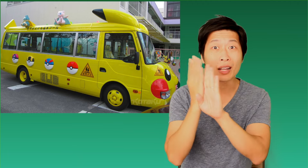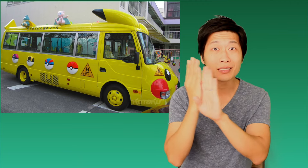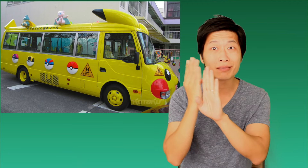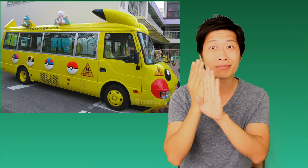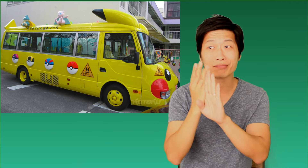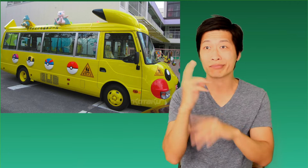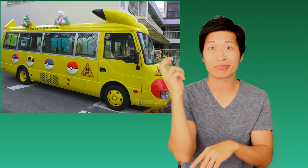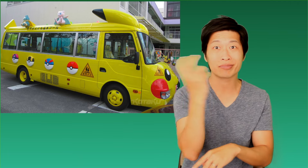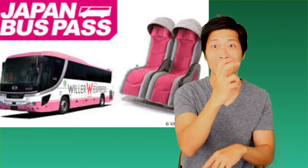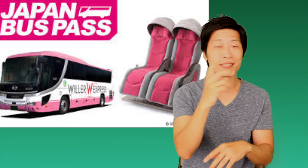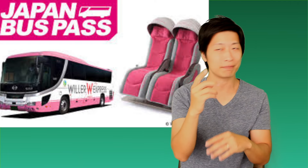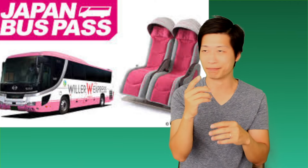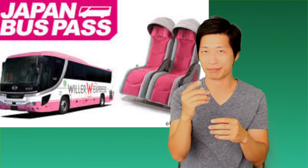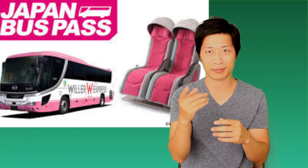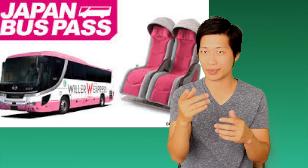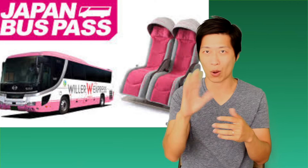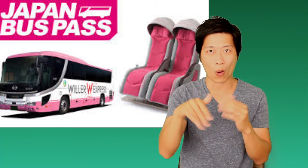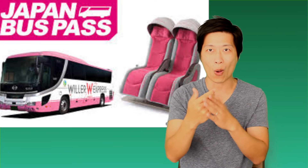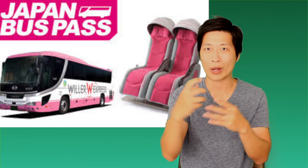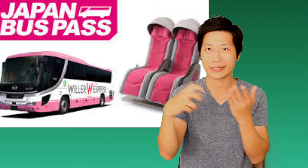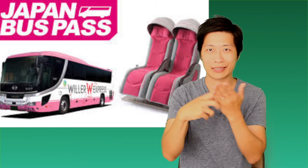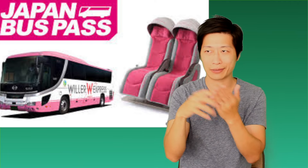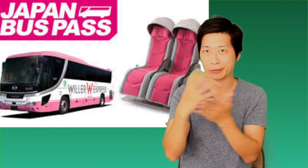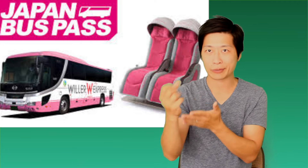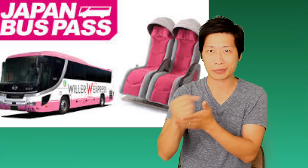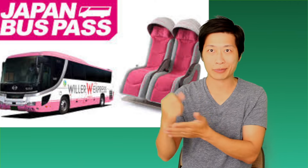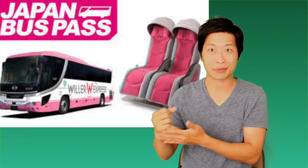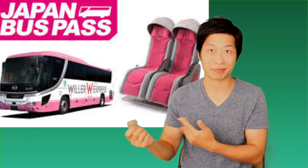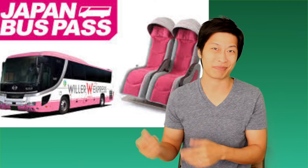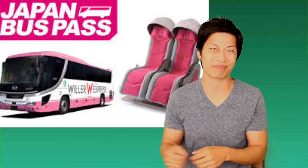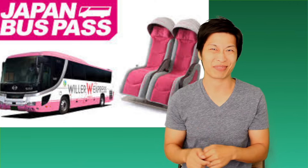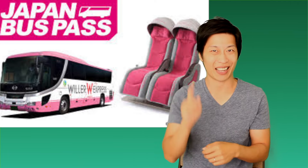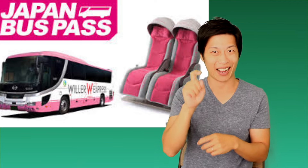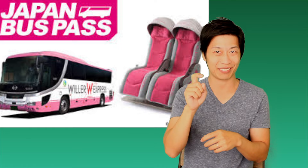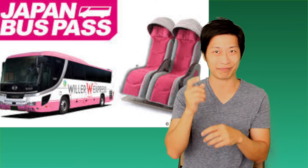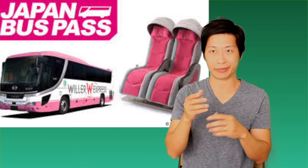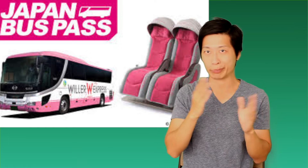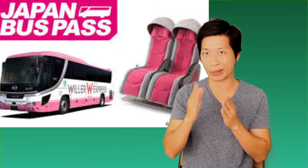bus tickets a typically run out you have to really plan ahead